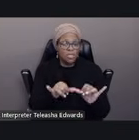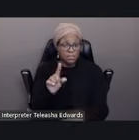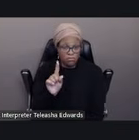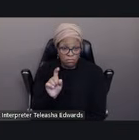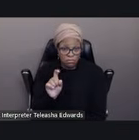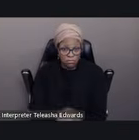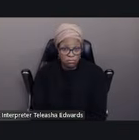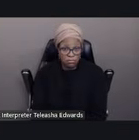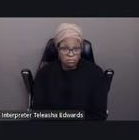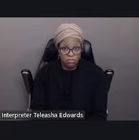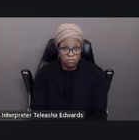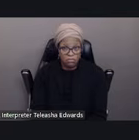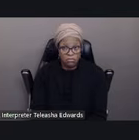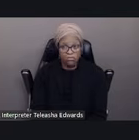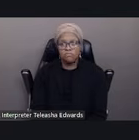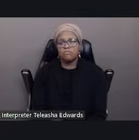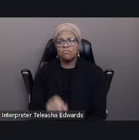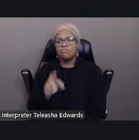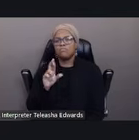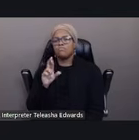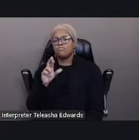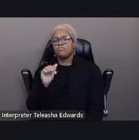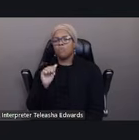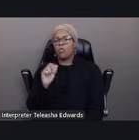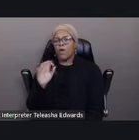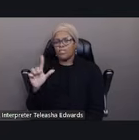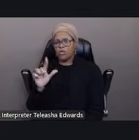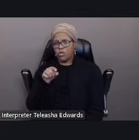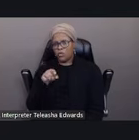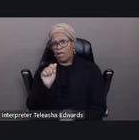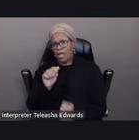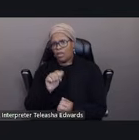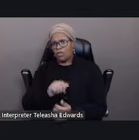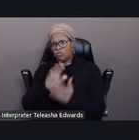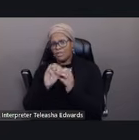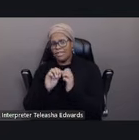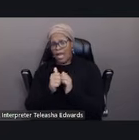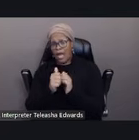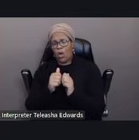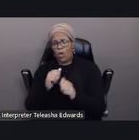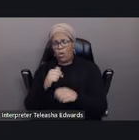Um Rachel, you can address how we um in outlined, if you wouldn't mind,